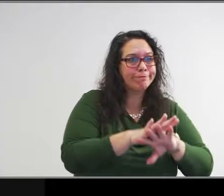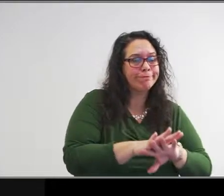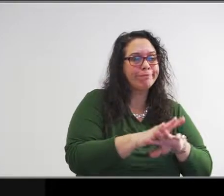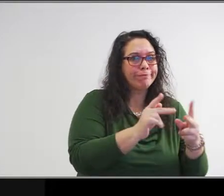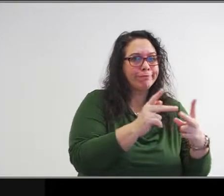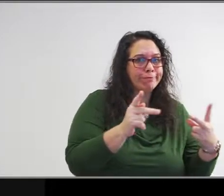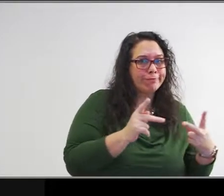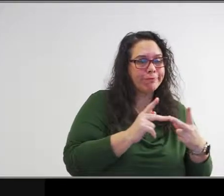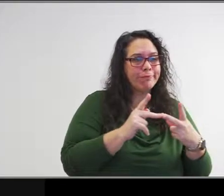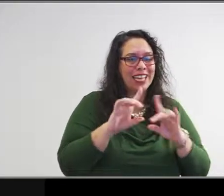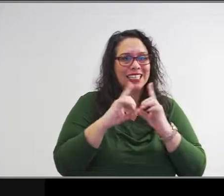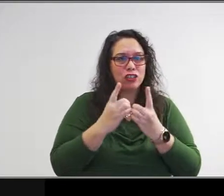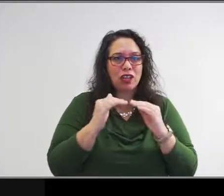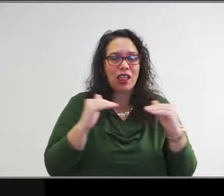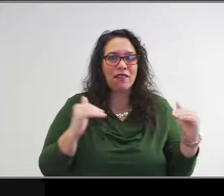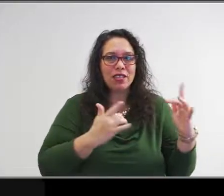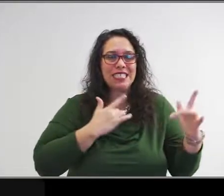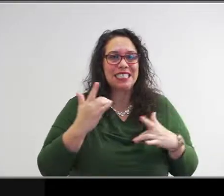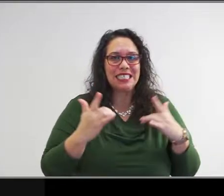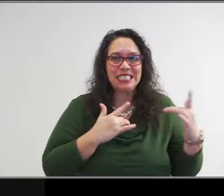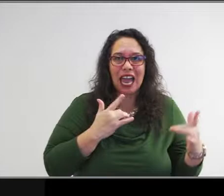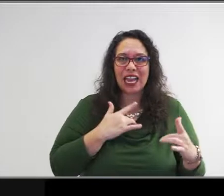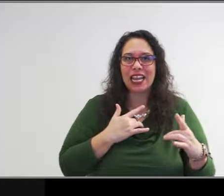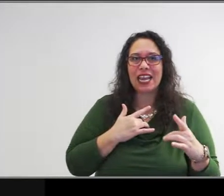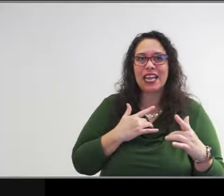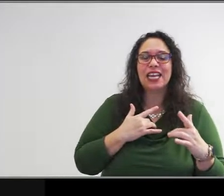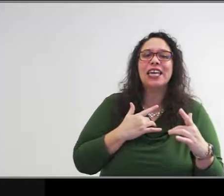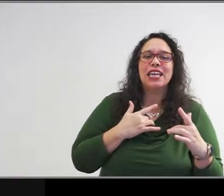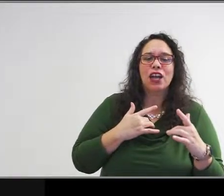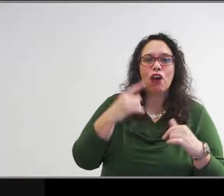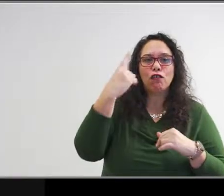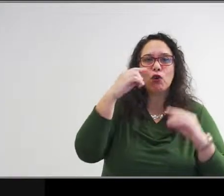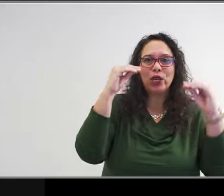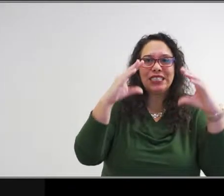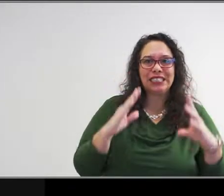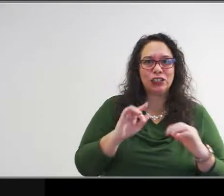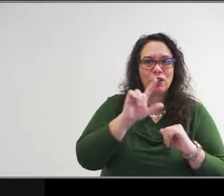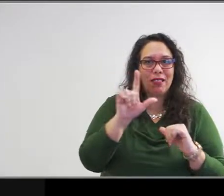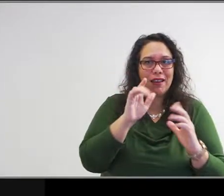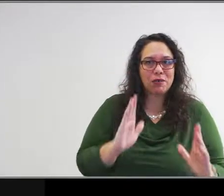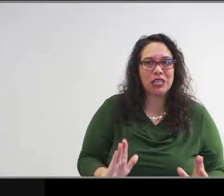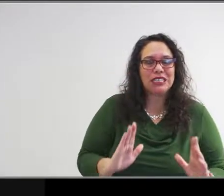is exciting and invigorating for teacher librarians. These kinds of instructional partnerships,